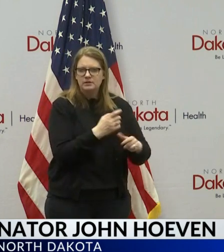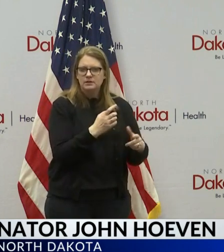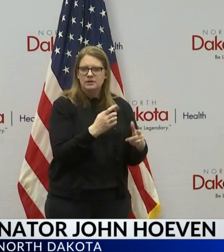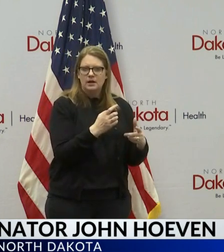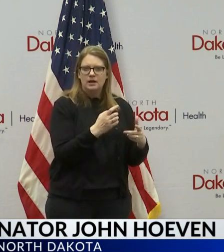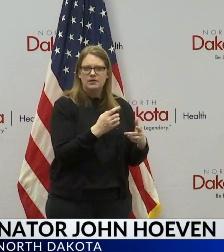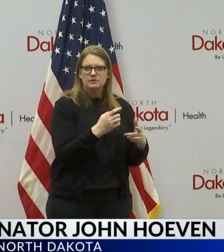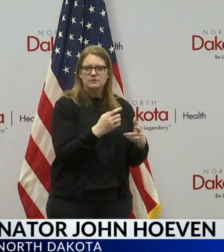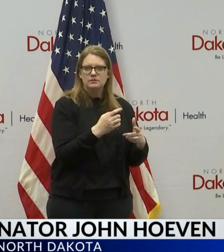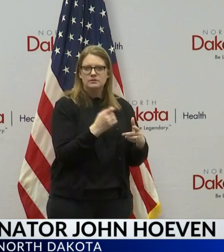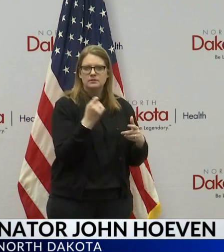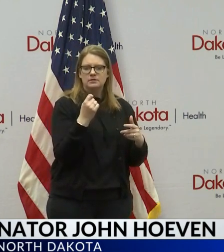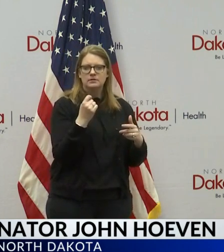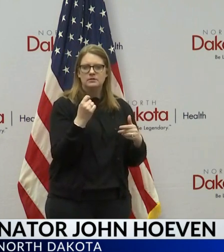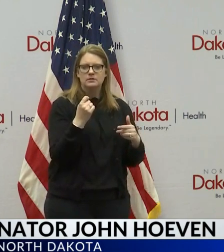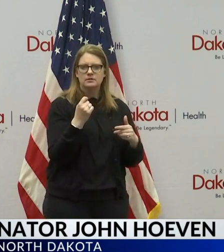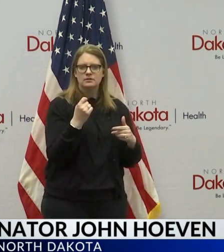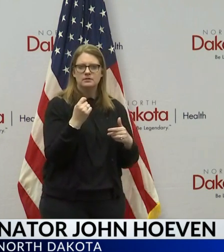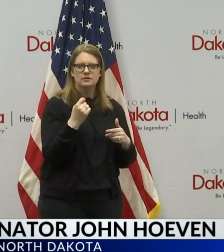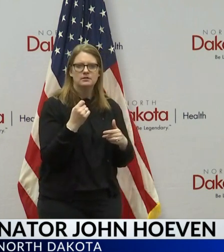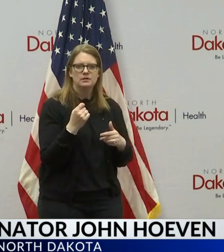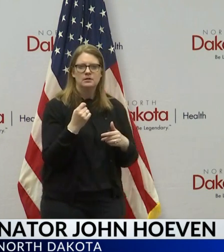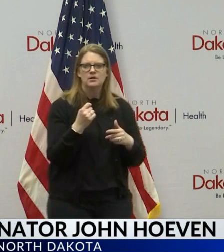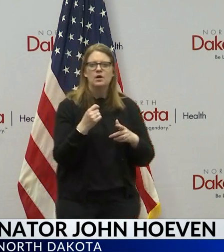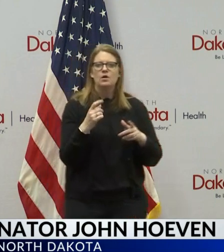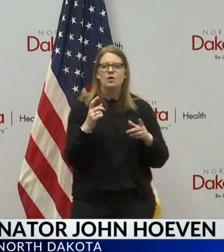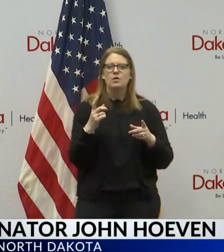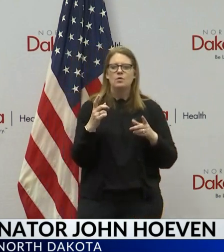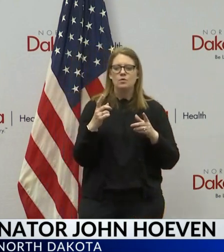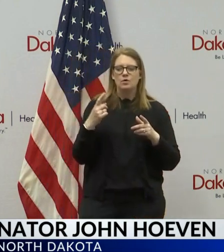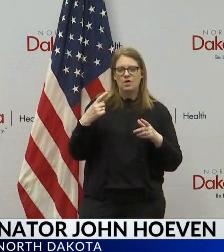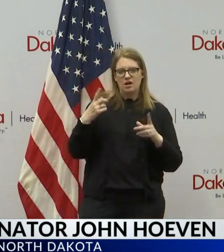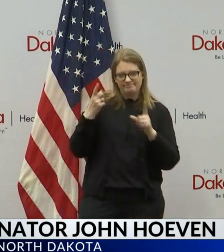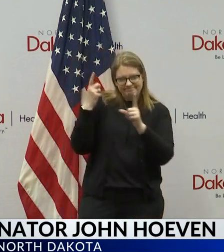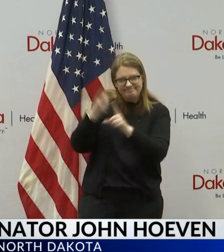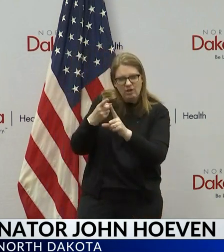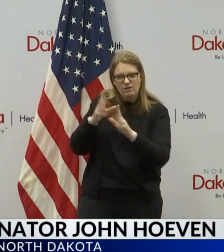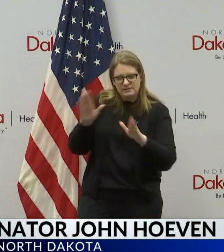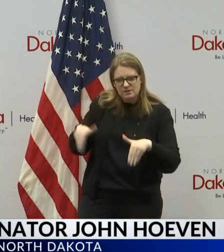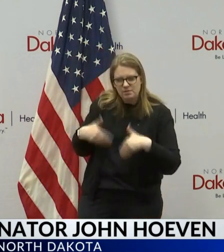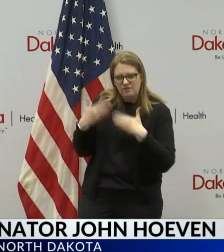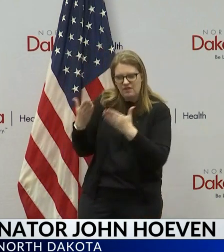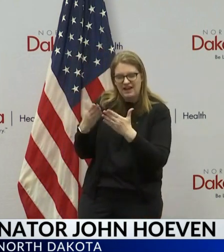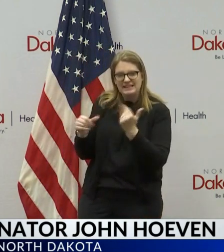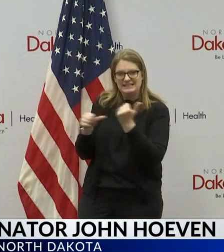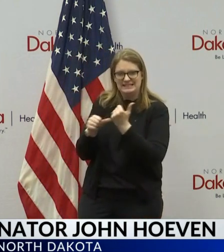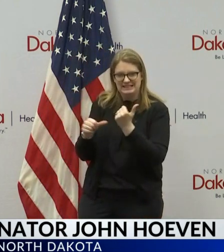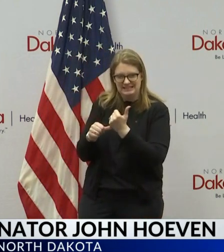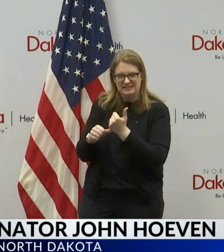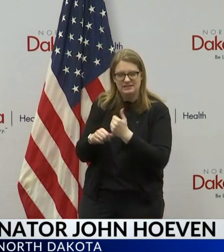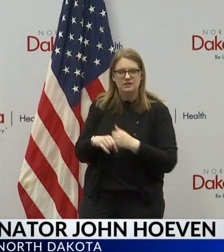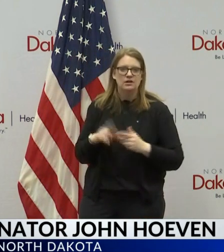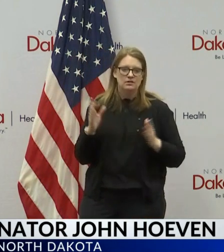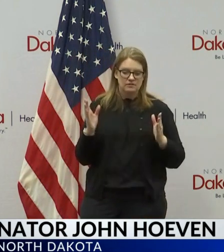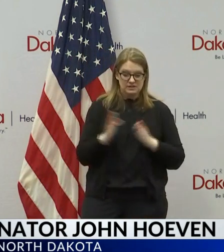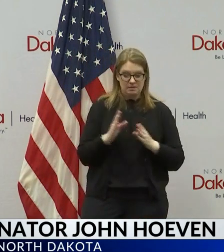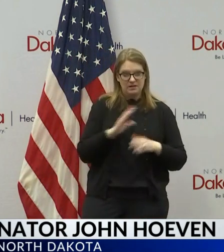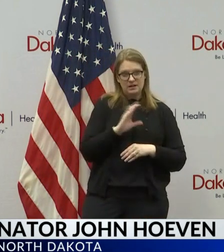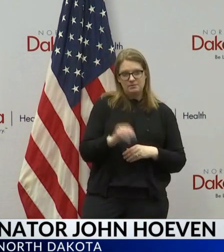GOVERNOR IS WORKING ON THE ENERGY PIECE. WE ARE ALSO TRYING TO MAKE SURE THAT WE ARE BRINGING